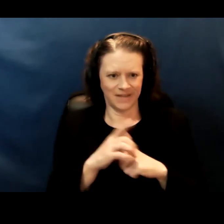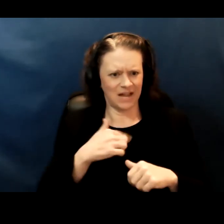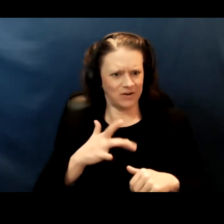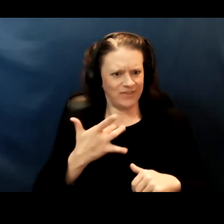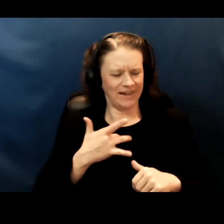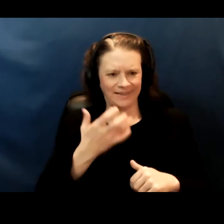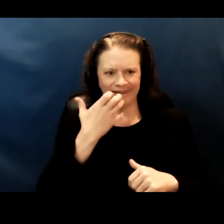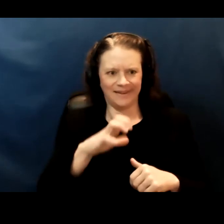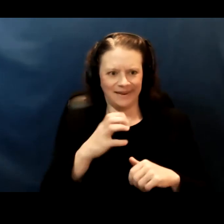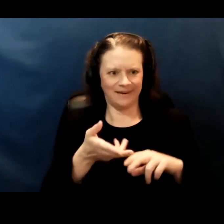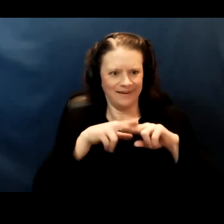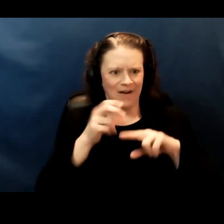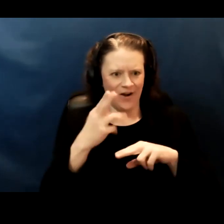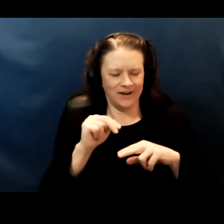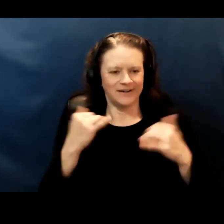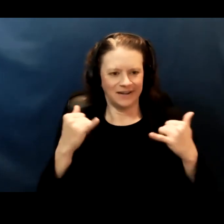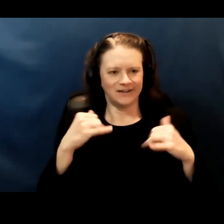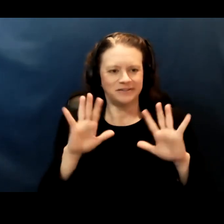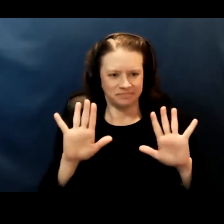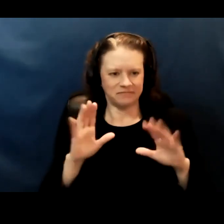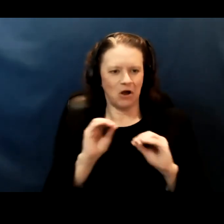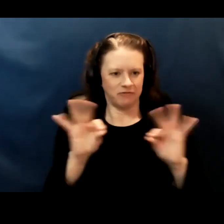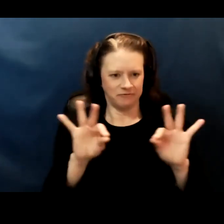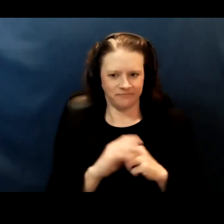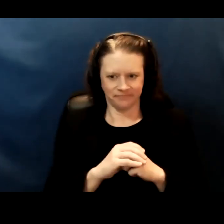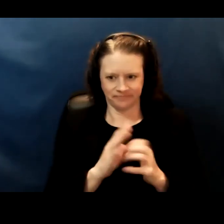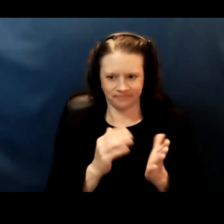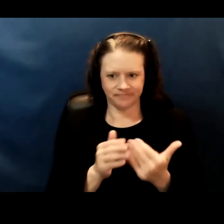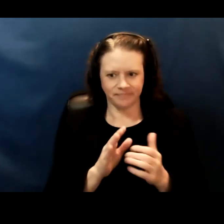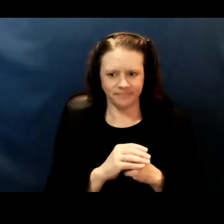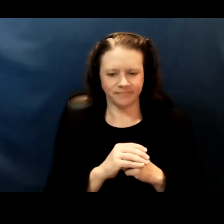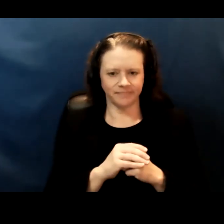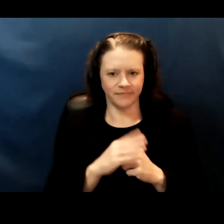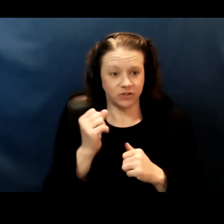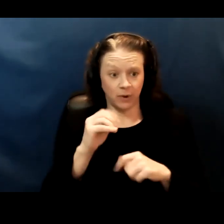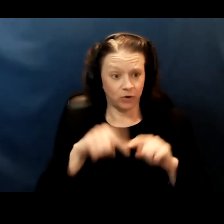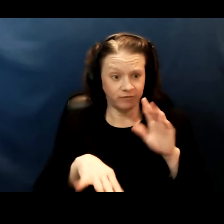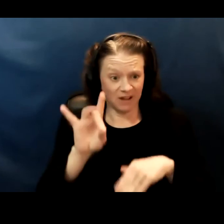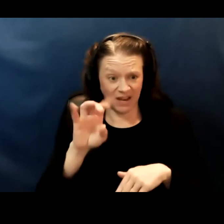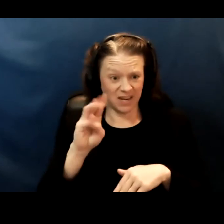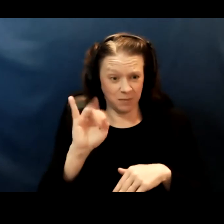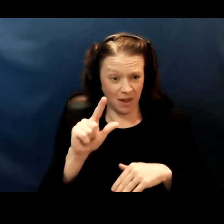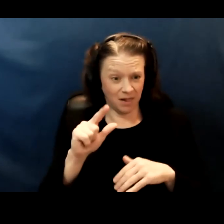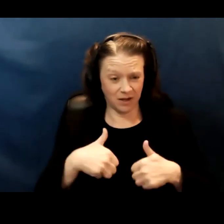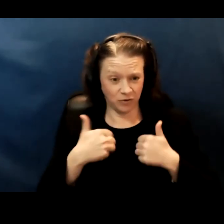it's very loud. I couldn't find an email address.